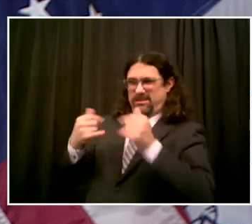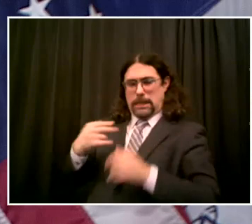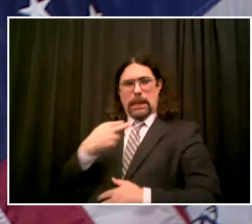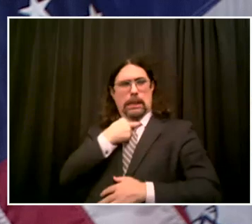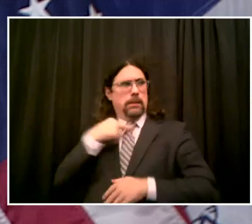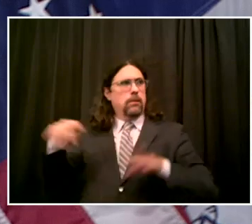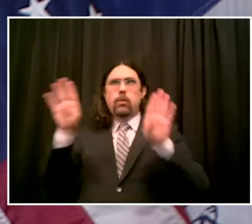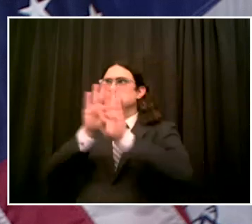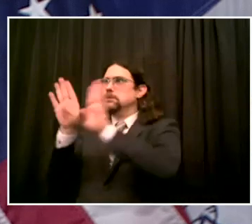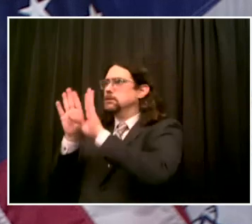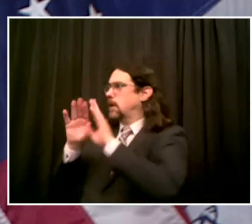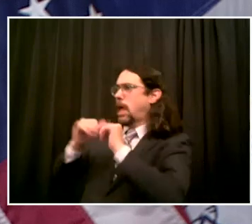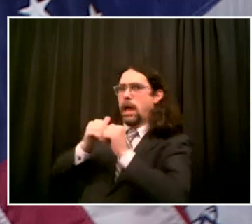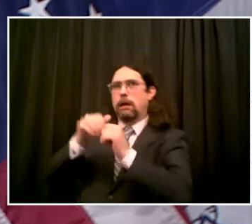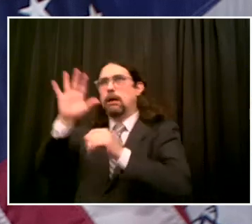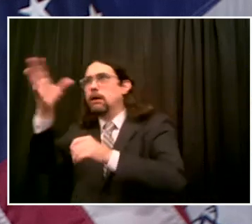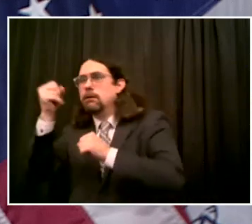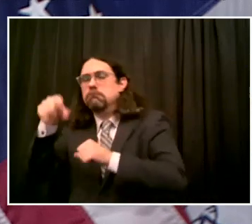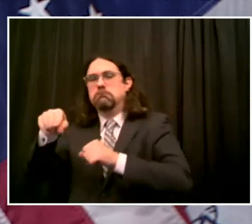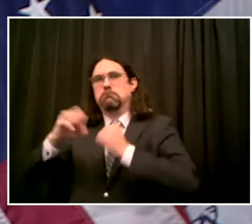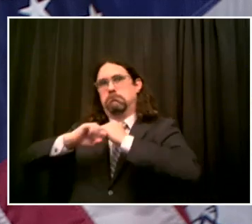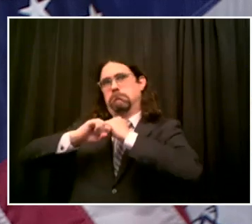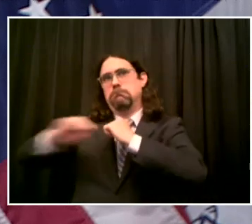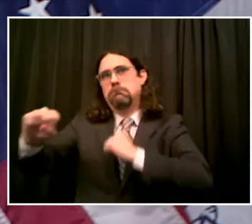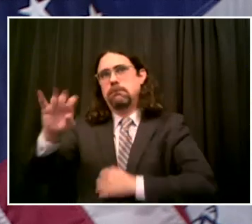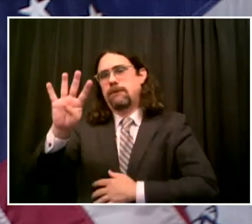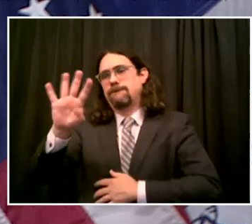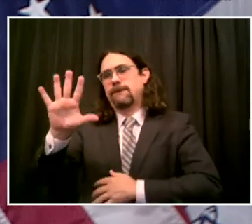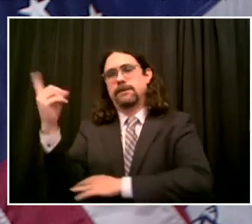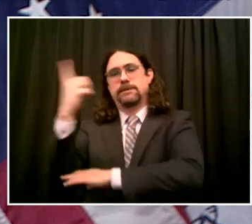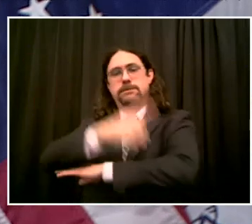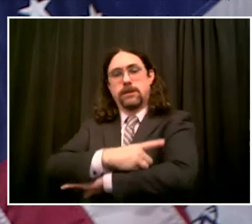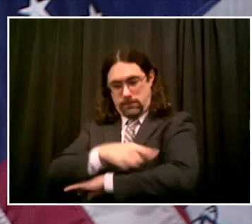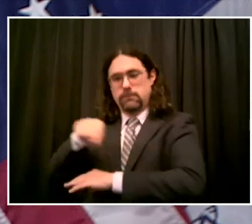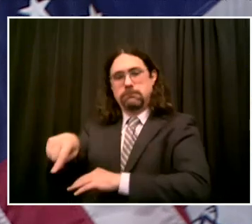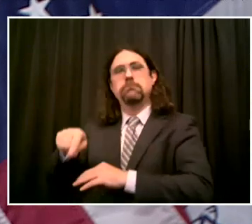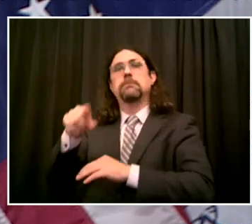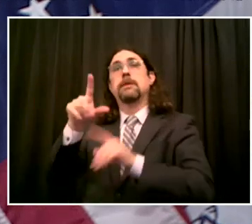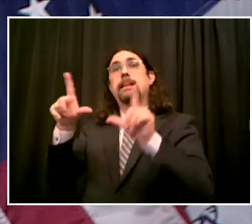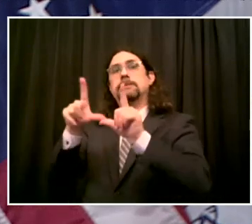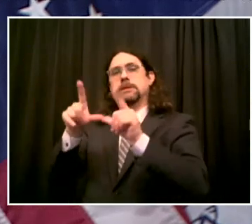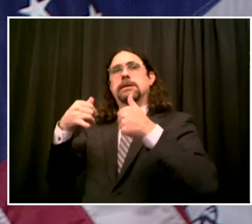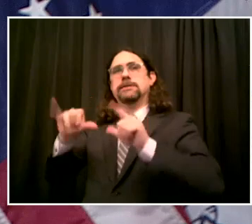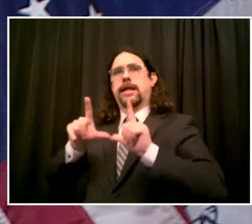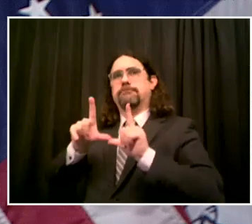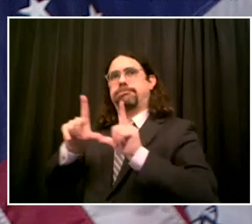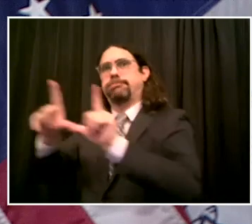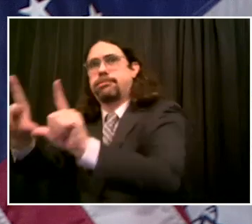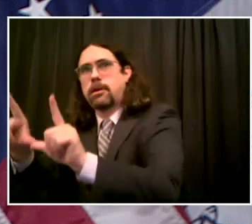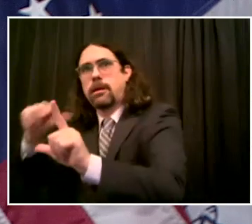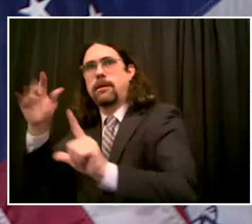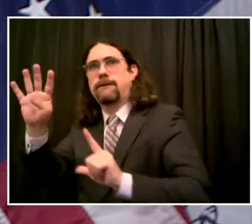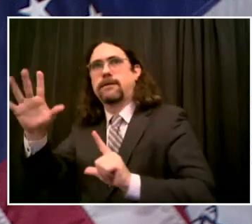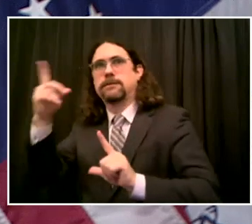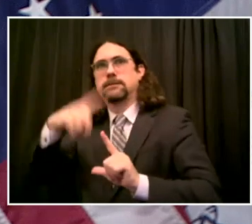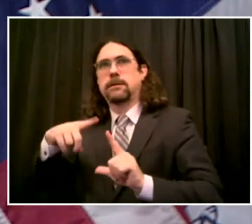COUNCIL, JIM JOHNSON, THE DIRECTOR OF THE MAYOR O'SFCEFI OF ENFCORENMETO, UR COMMISSIONER FOR